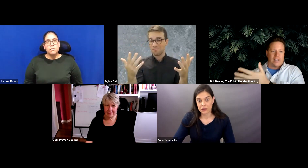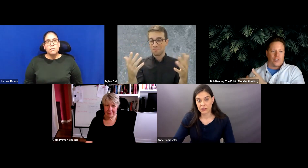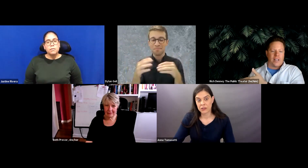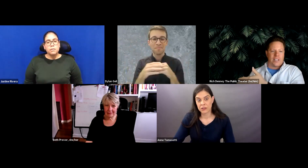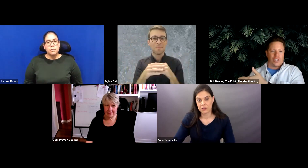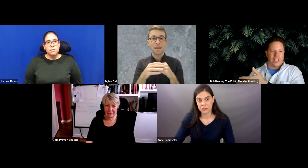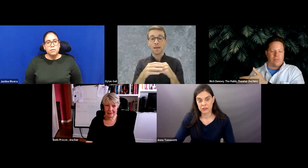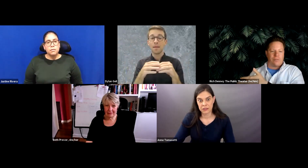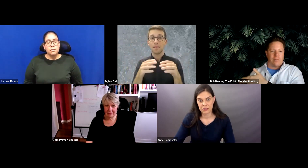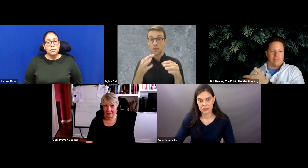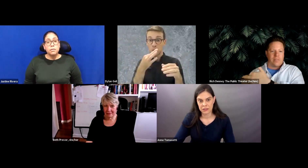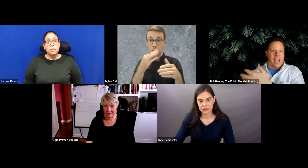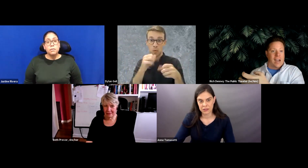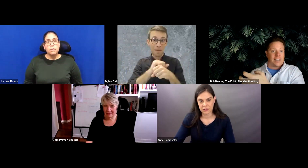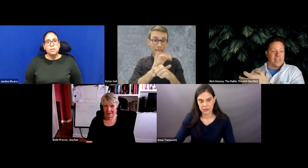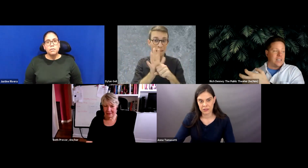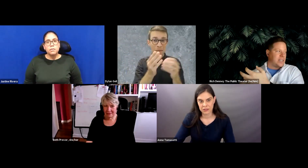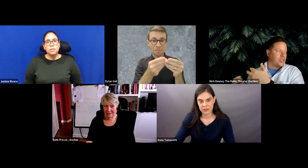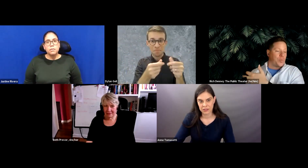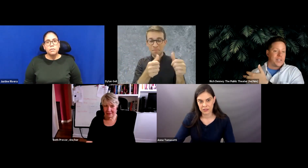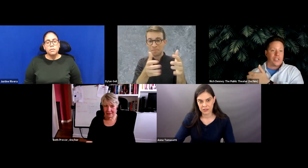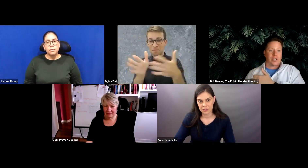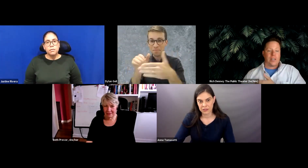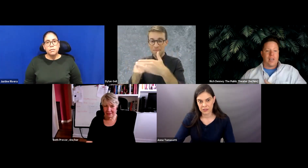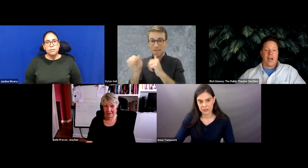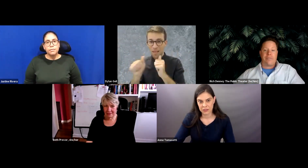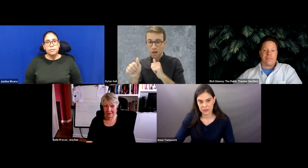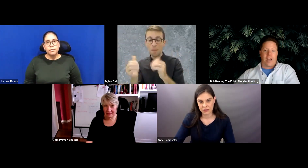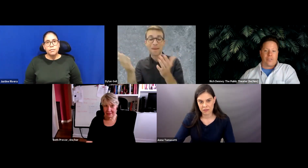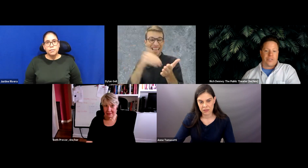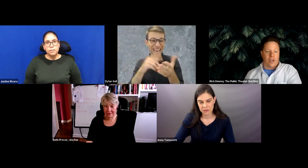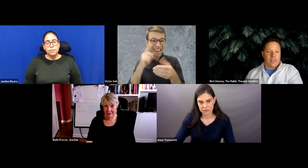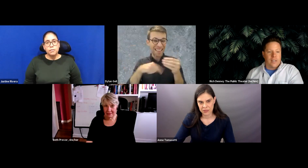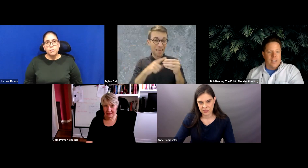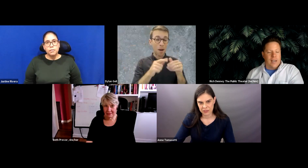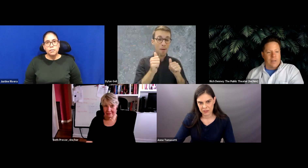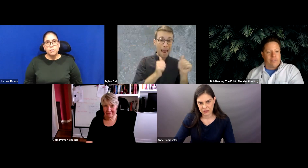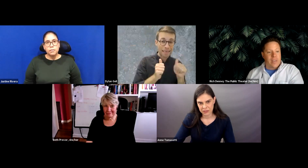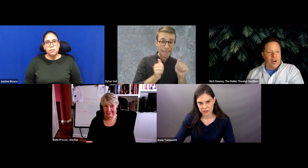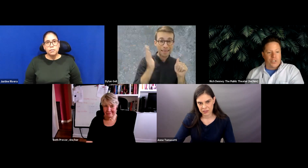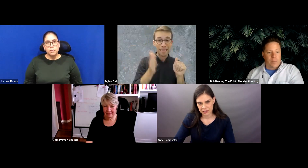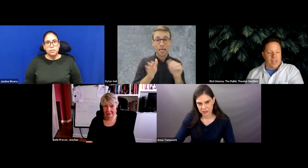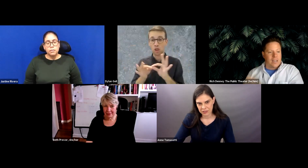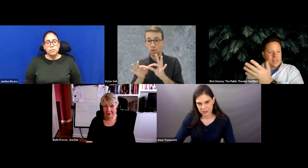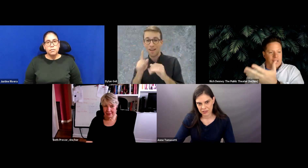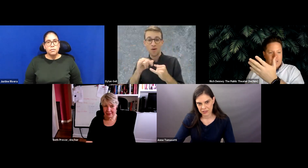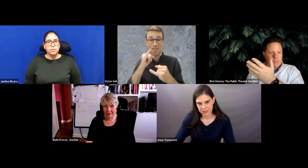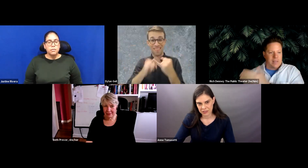into transitioning from the acting into the interpretation of the final song. From there, we'll check back in get some